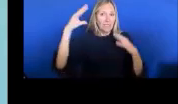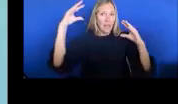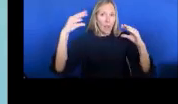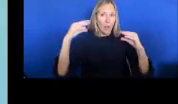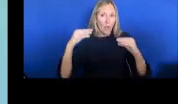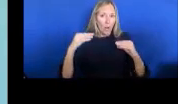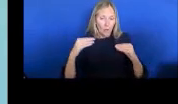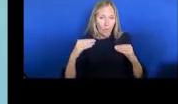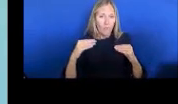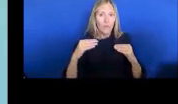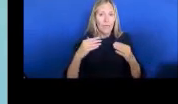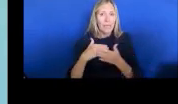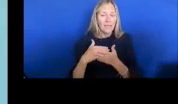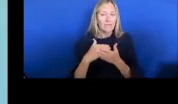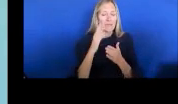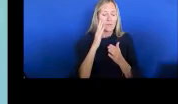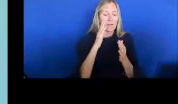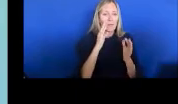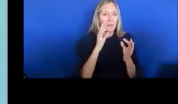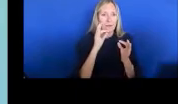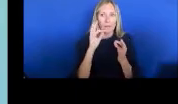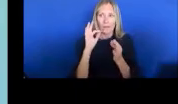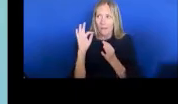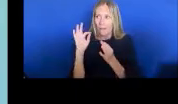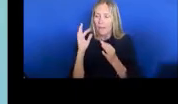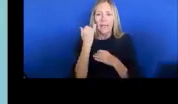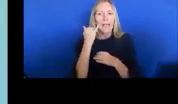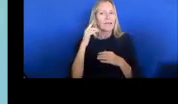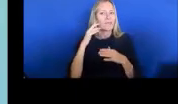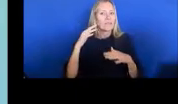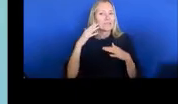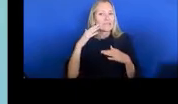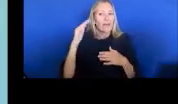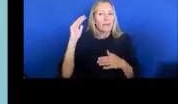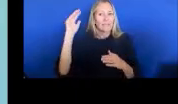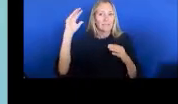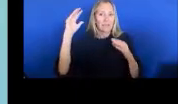visual auditorially, and if sound is low, the the infant will attend visually.